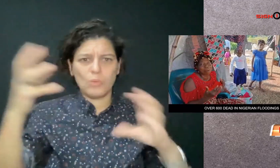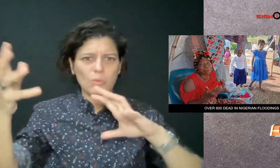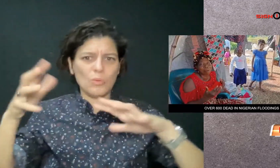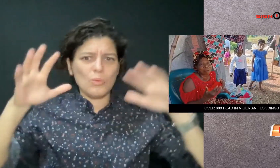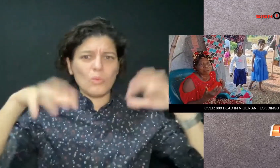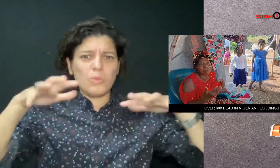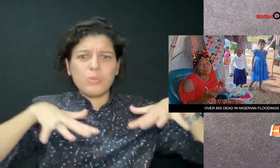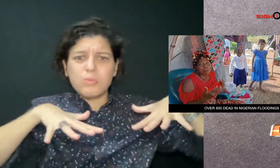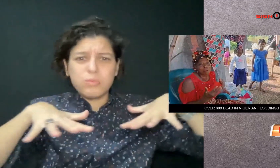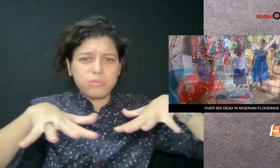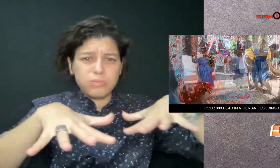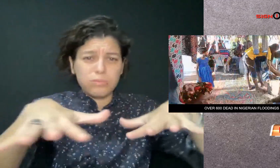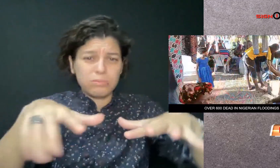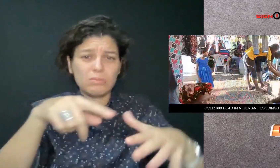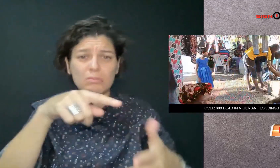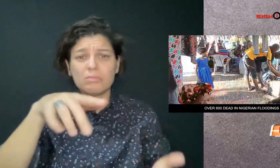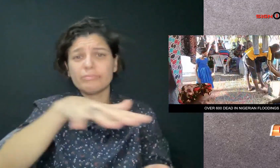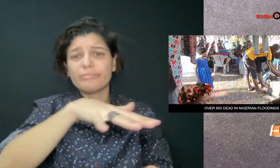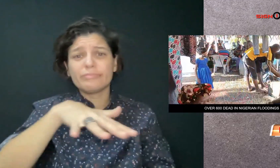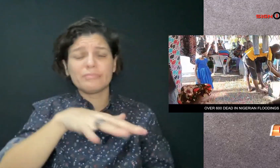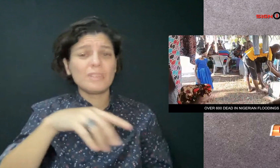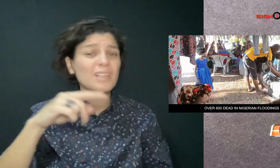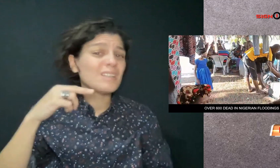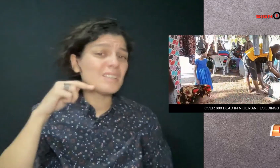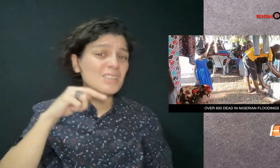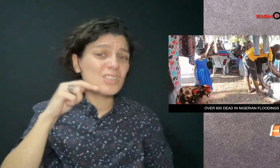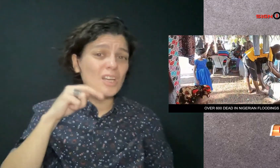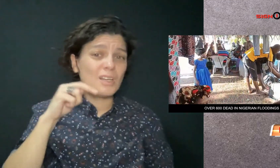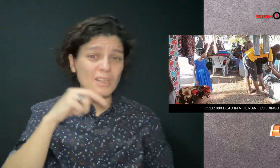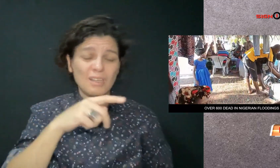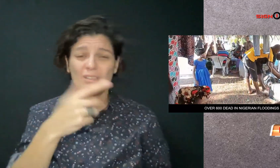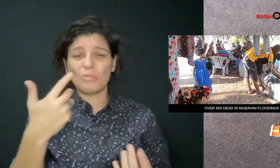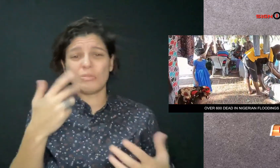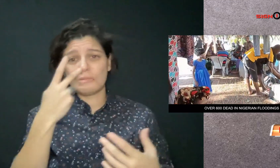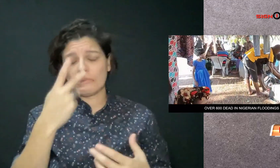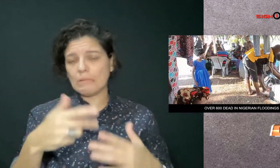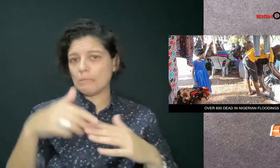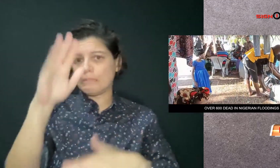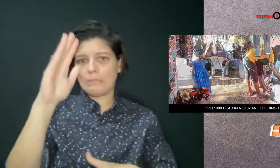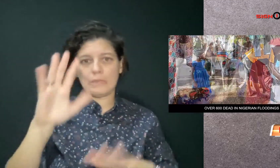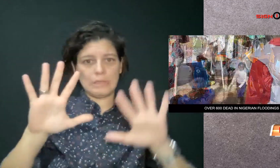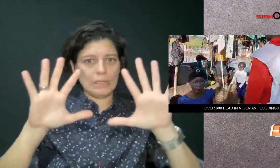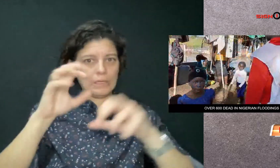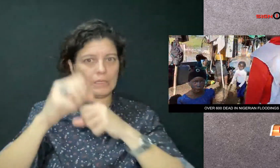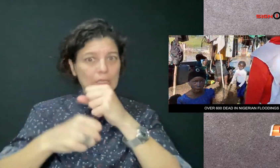more than 600 people have died in some of the worst flooding Nigeria has seen in over 10 years